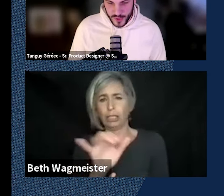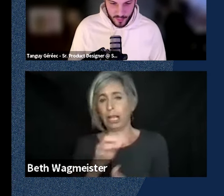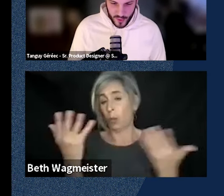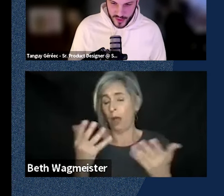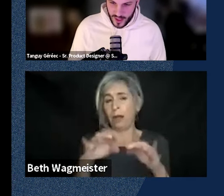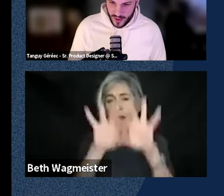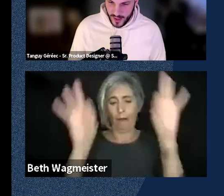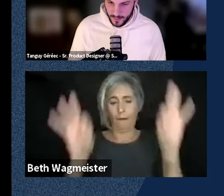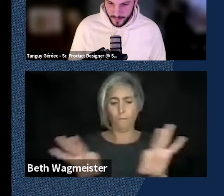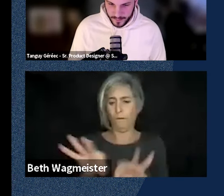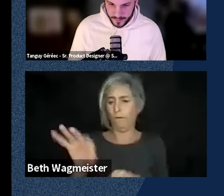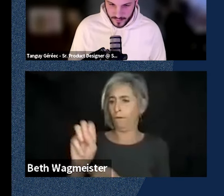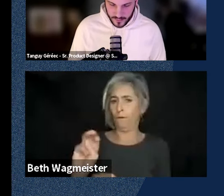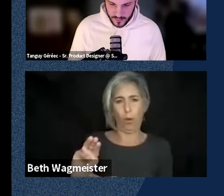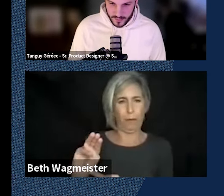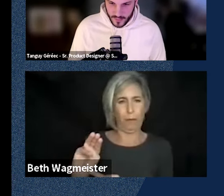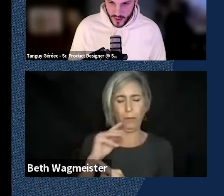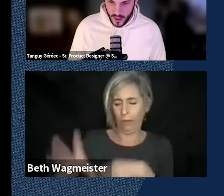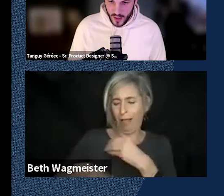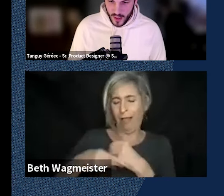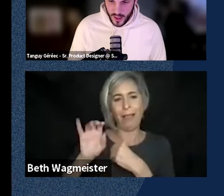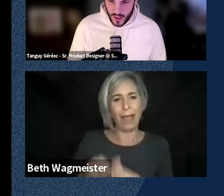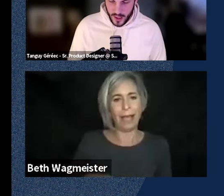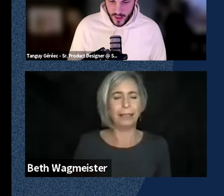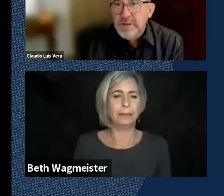So I'm going to add that.